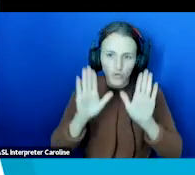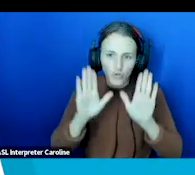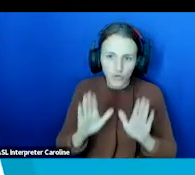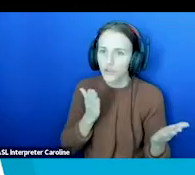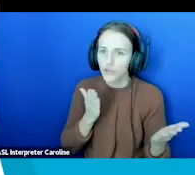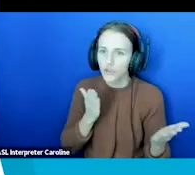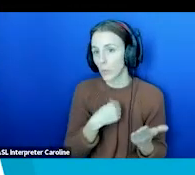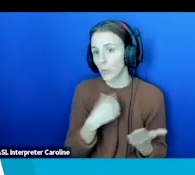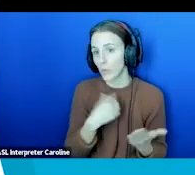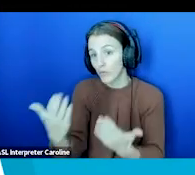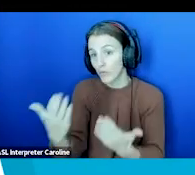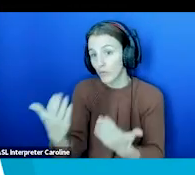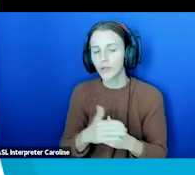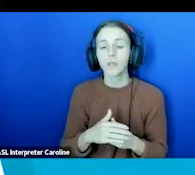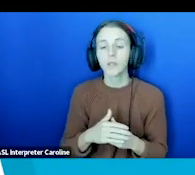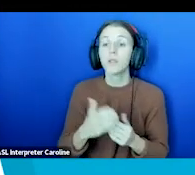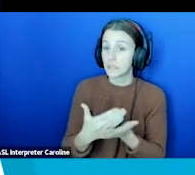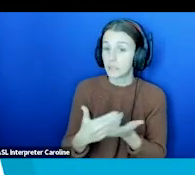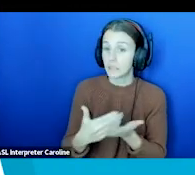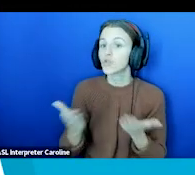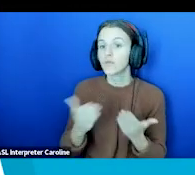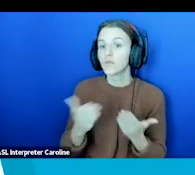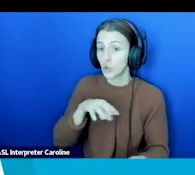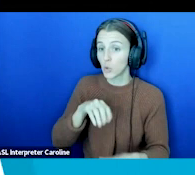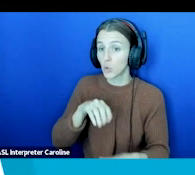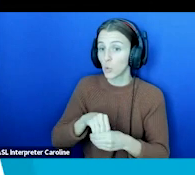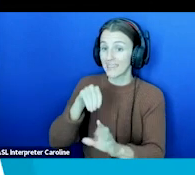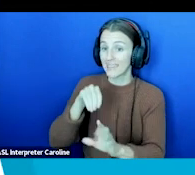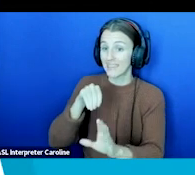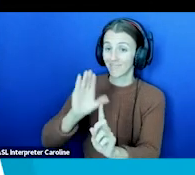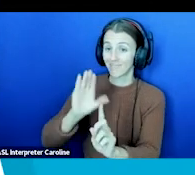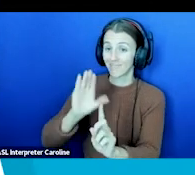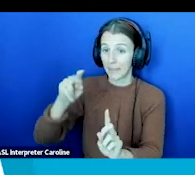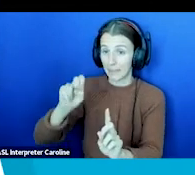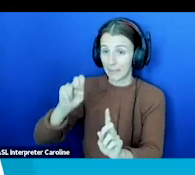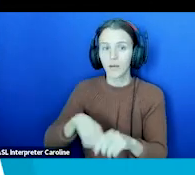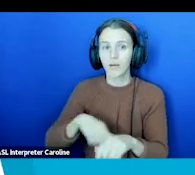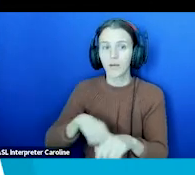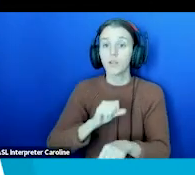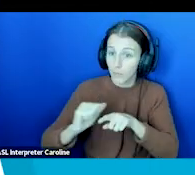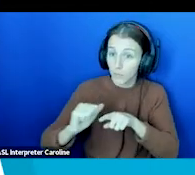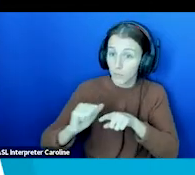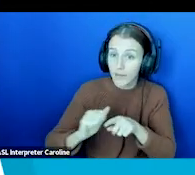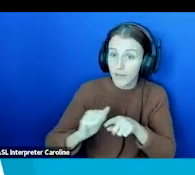EXHAUSTIVE. IT IS SOME OF THE MANY GREAT SUPPORTS THAT DRS CAN OFFER. SOME OF THE SERVICES THAT MAY BE